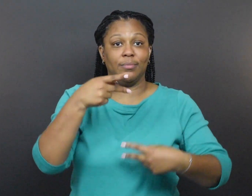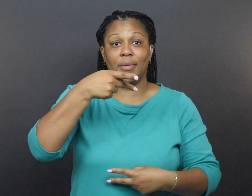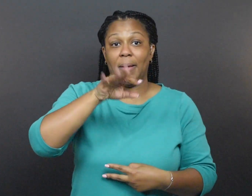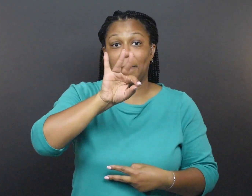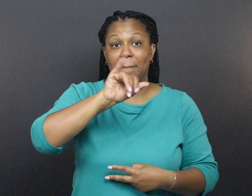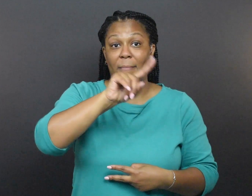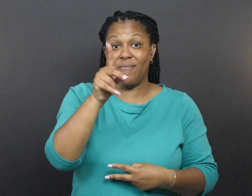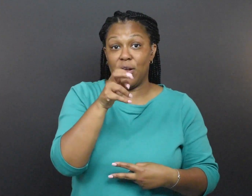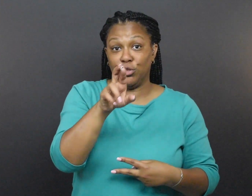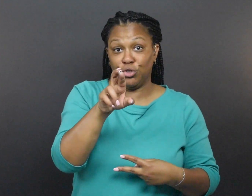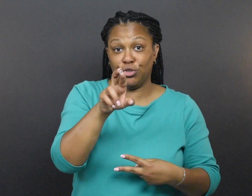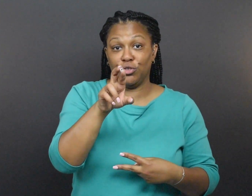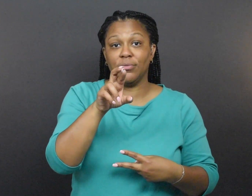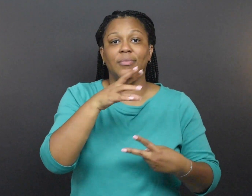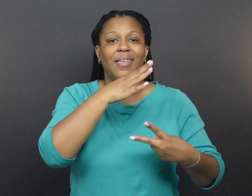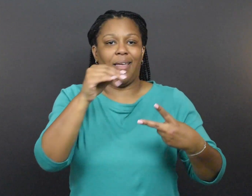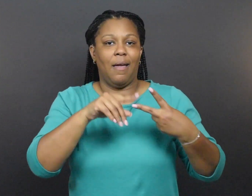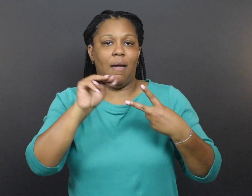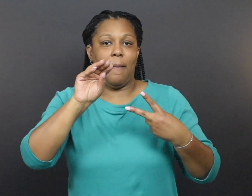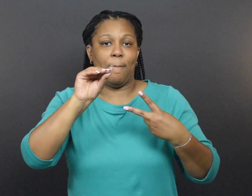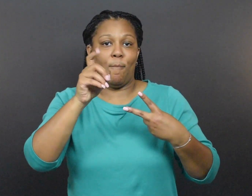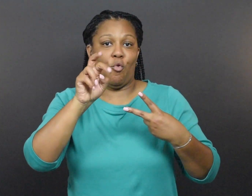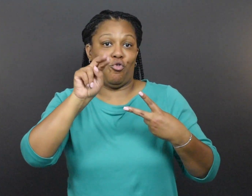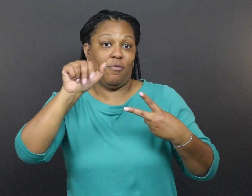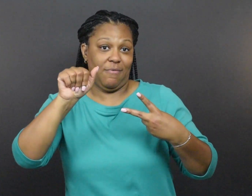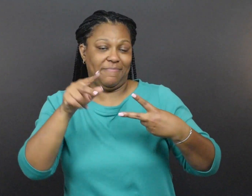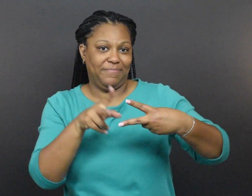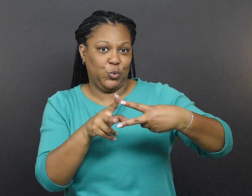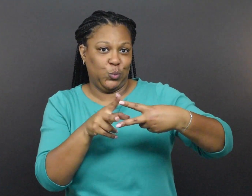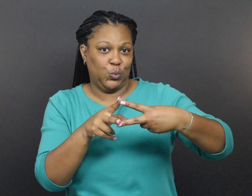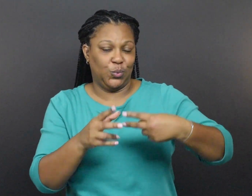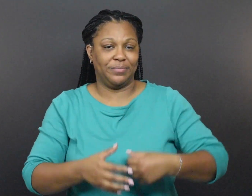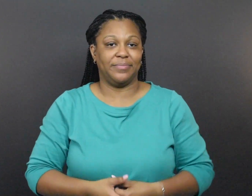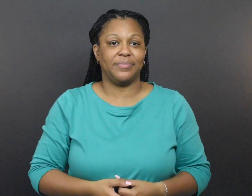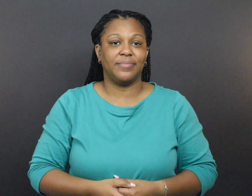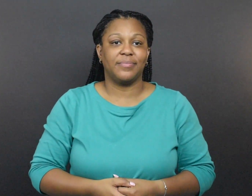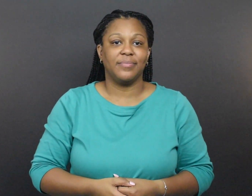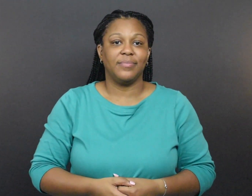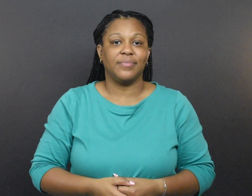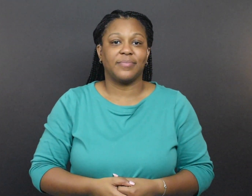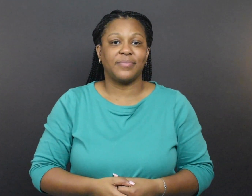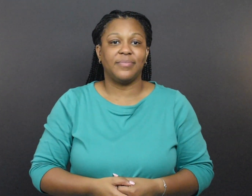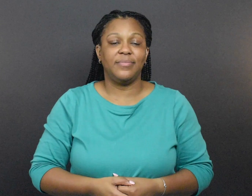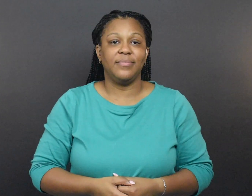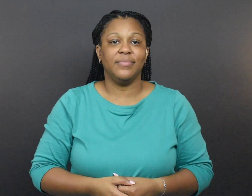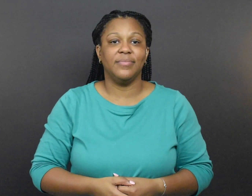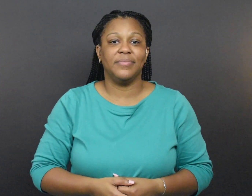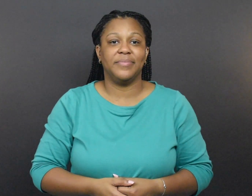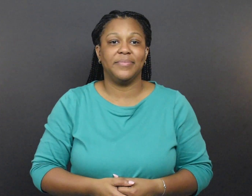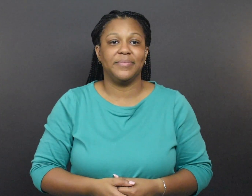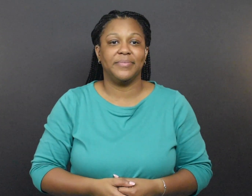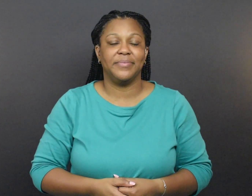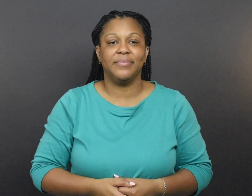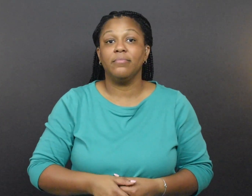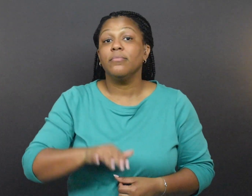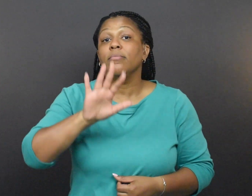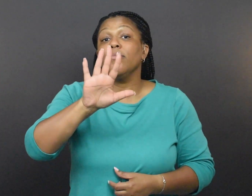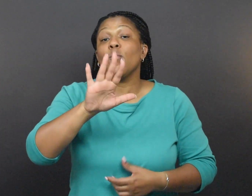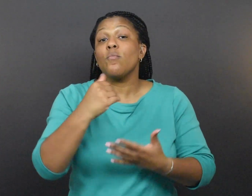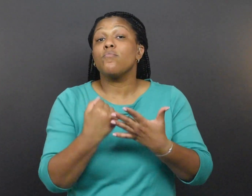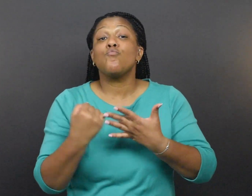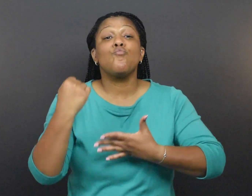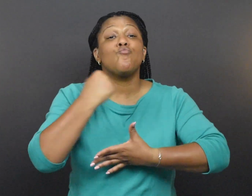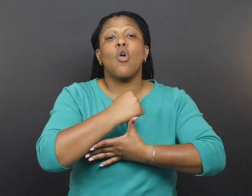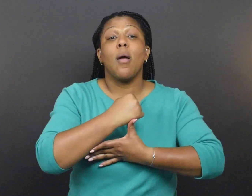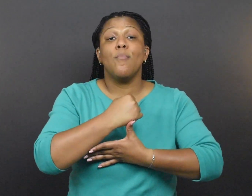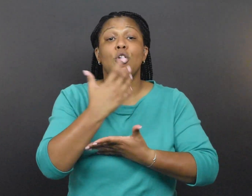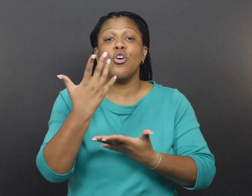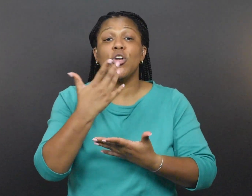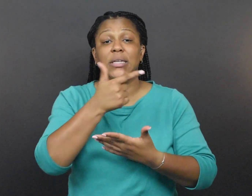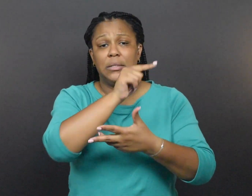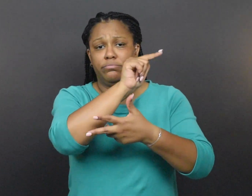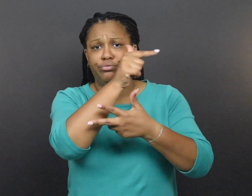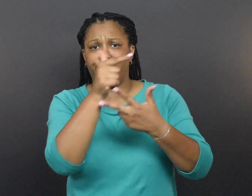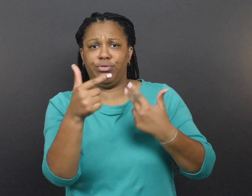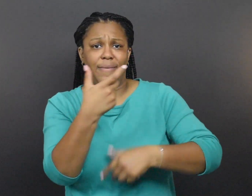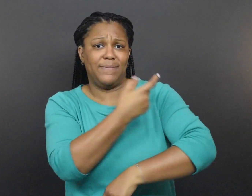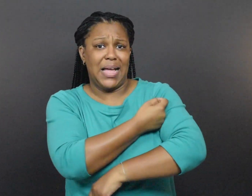the Pfizer vaccine and the Moderna vaccine. • Your “primary series of vaccine”